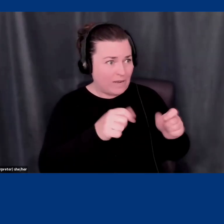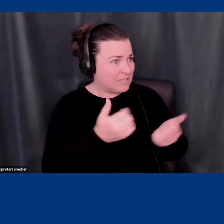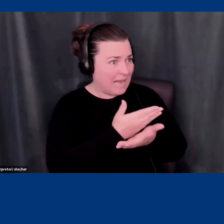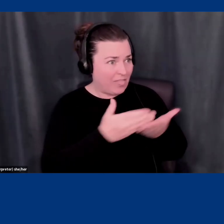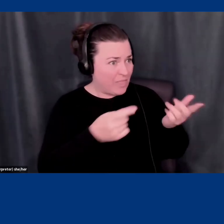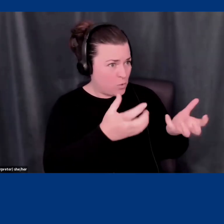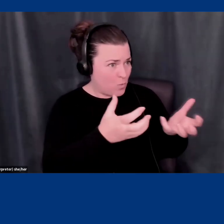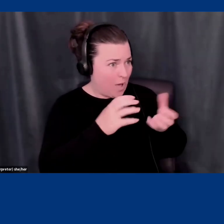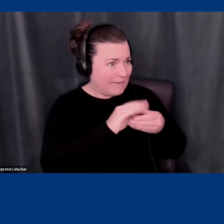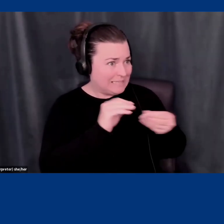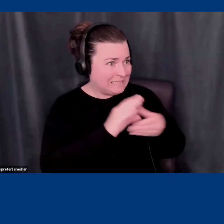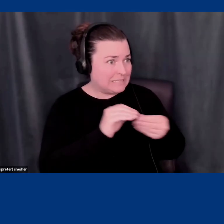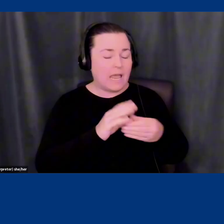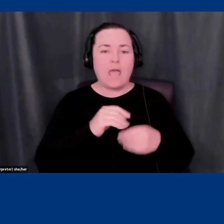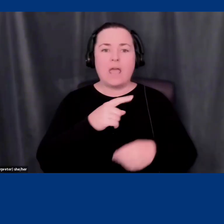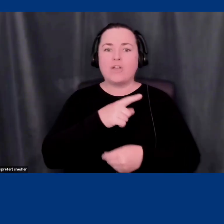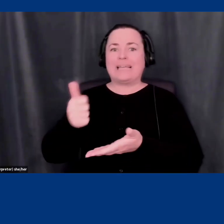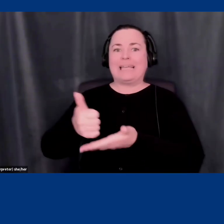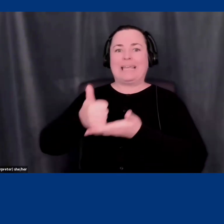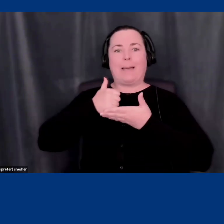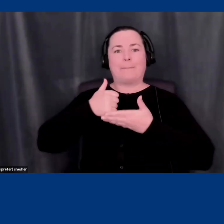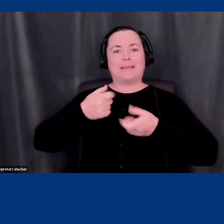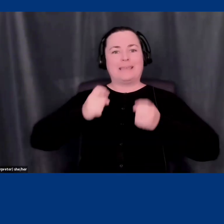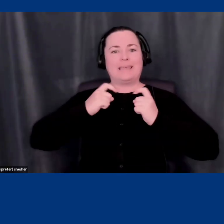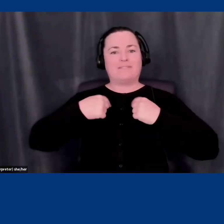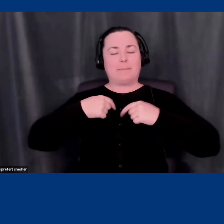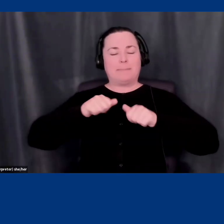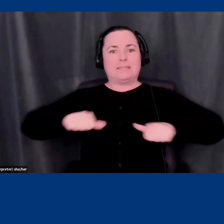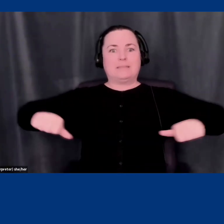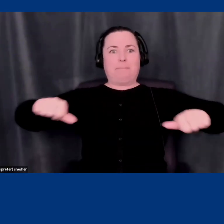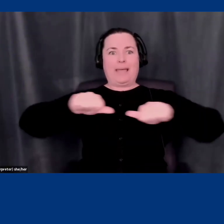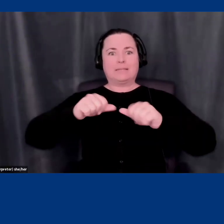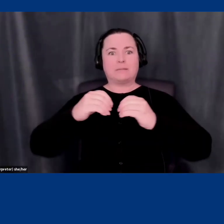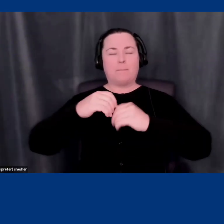me to get more understanding of those situations. She